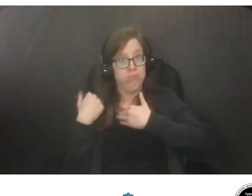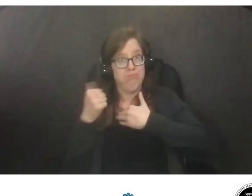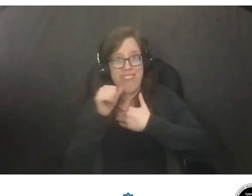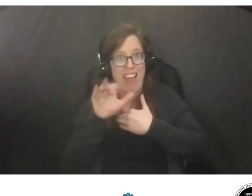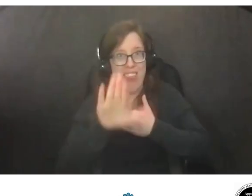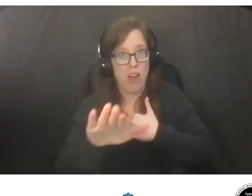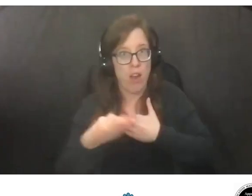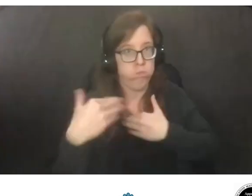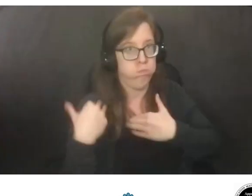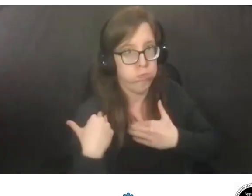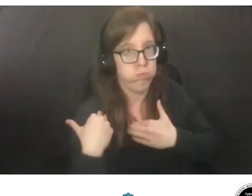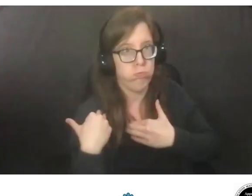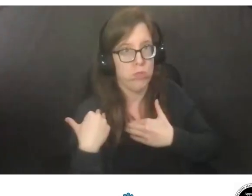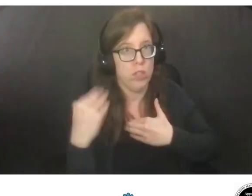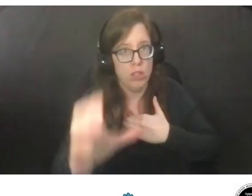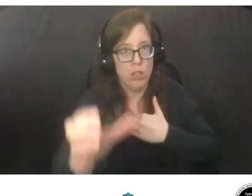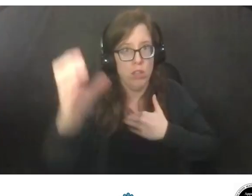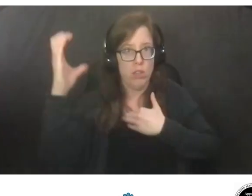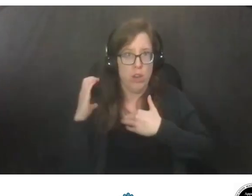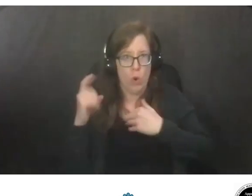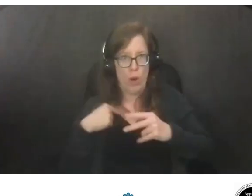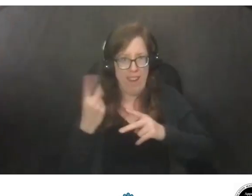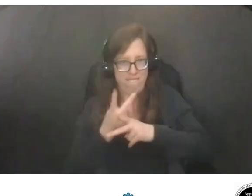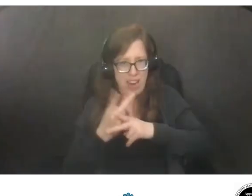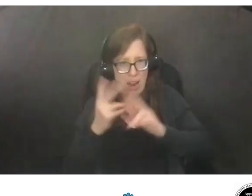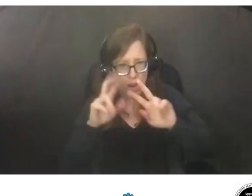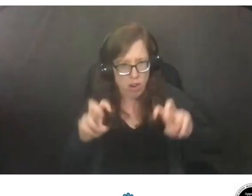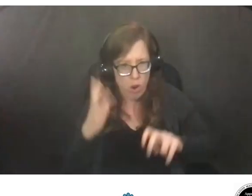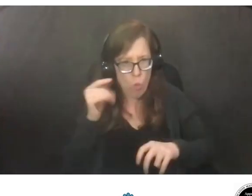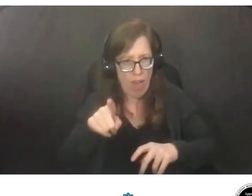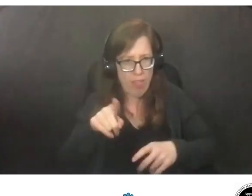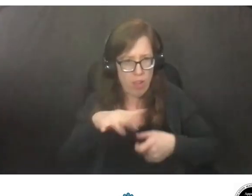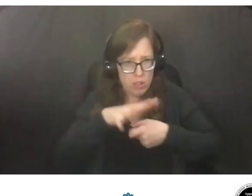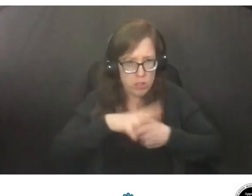So we have to figure out why they're in distress, and how to